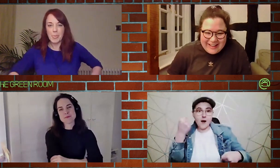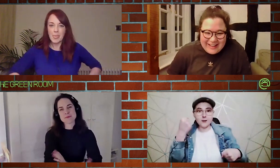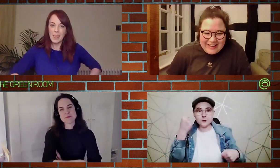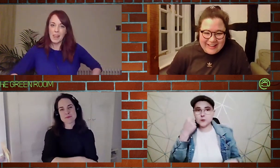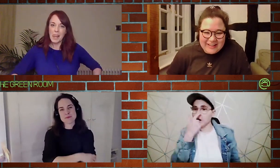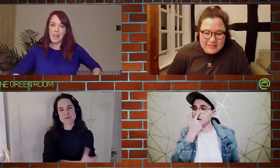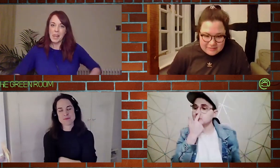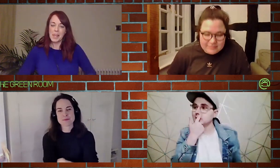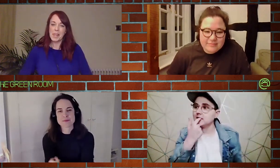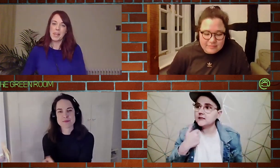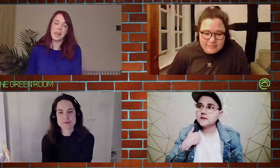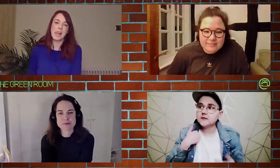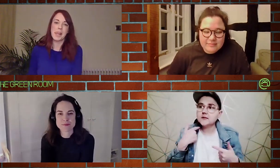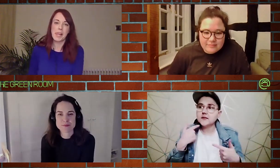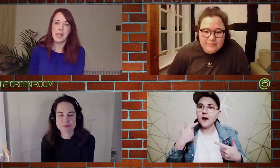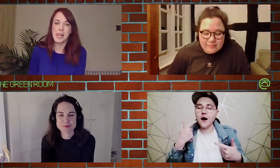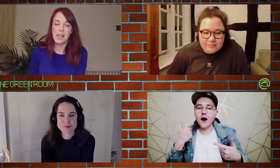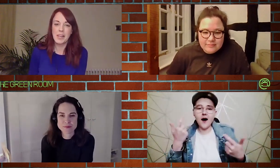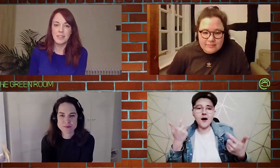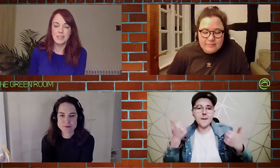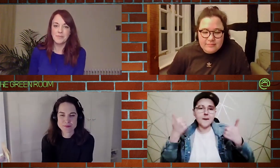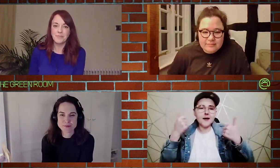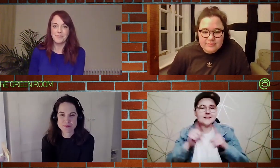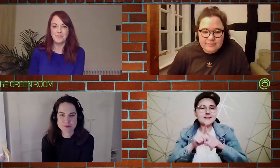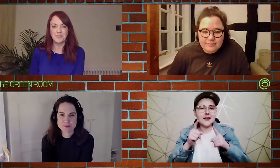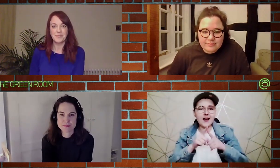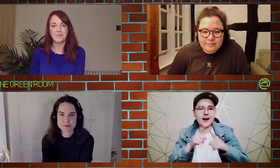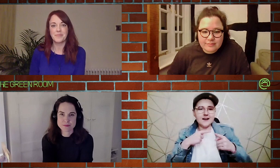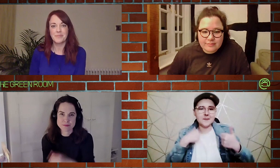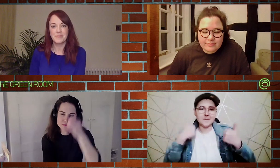When I graduated